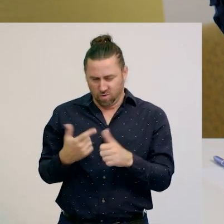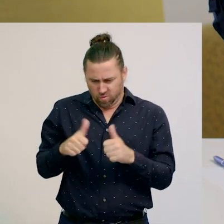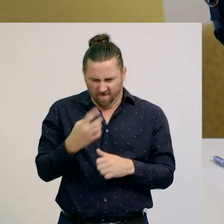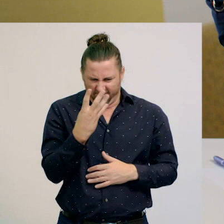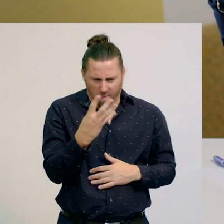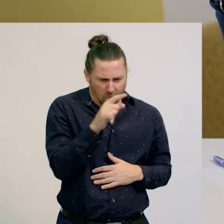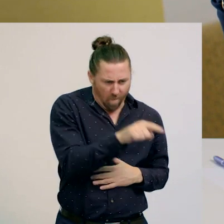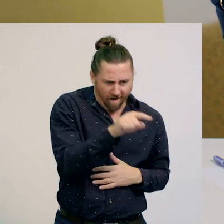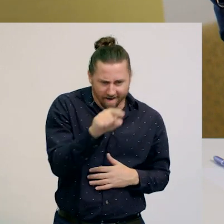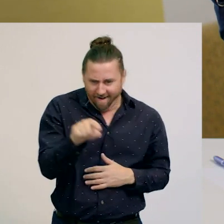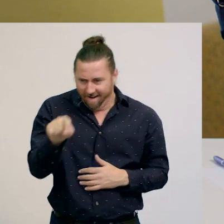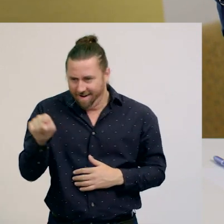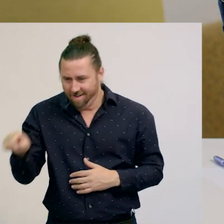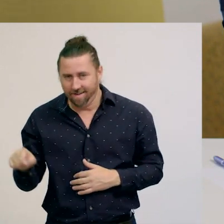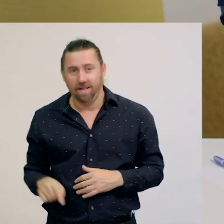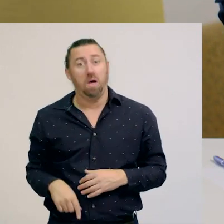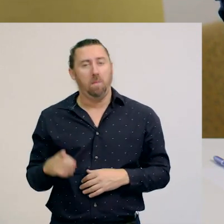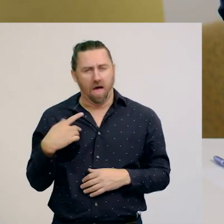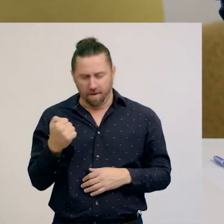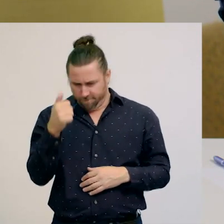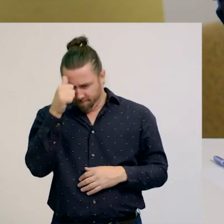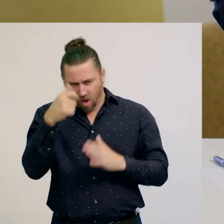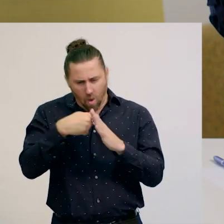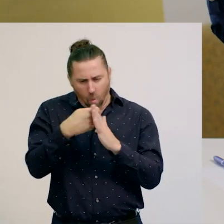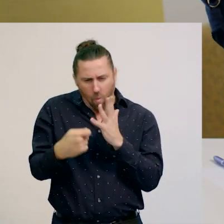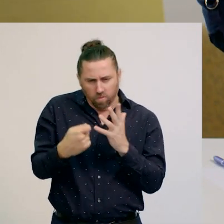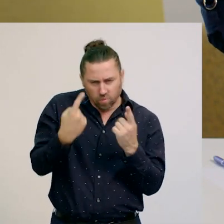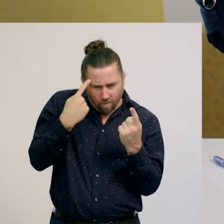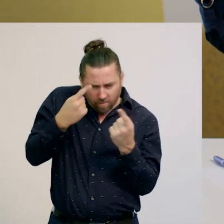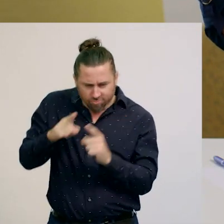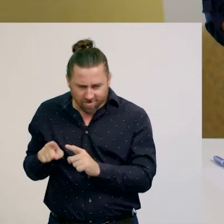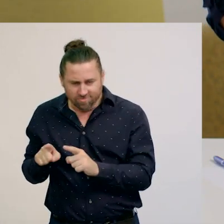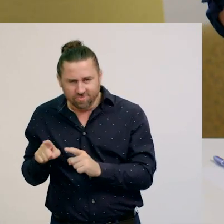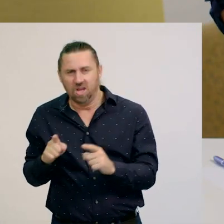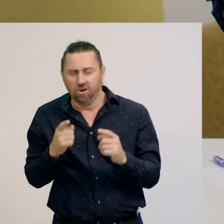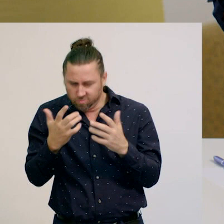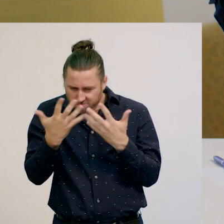We've both used our mathematical knowledge of order of operations to play the game.